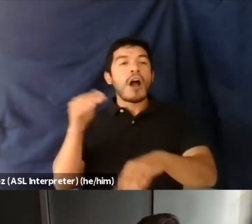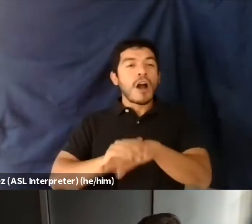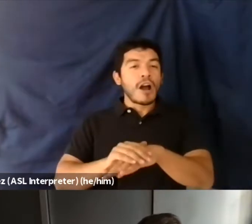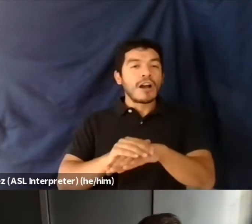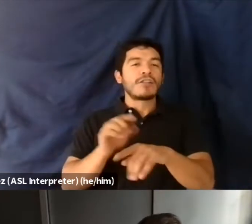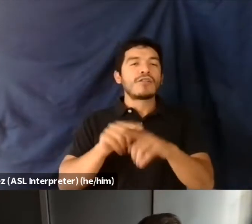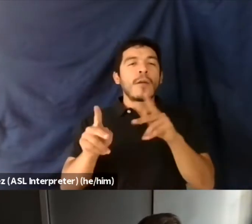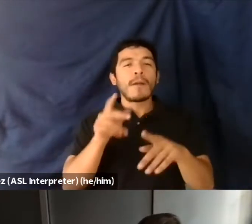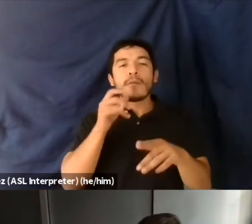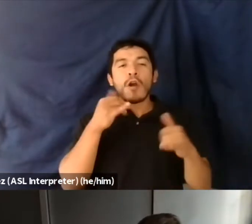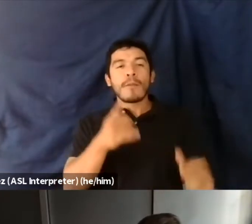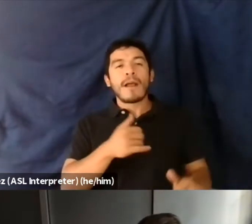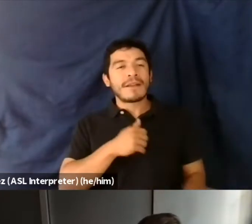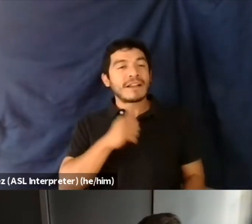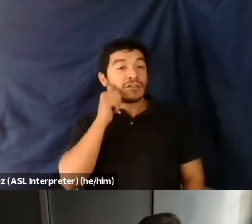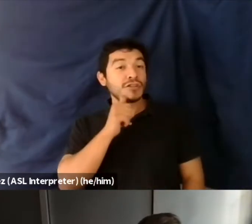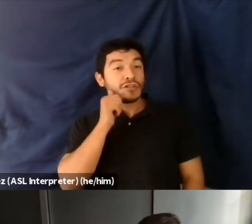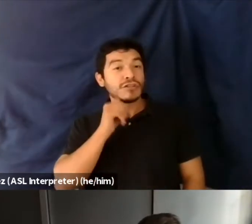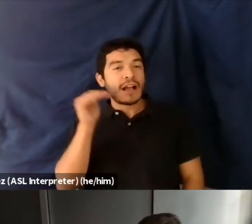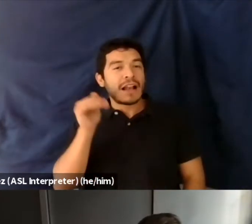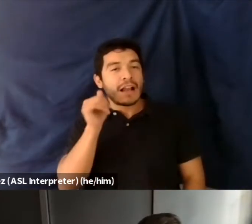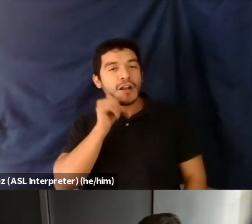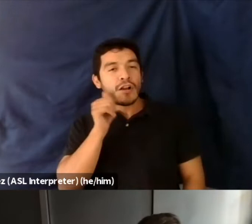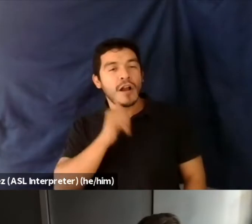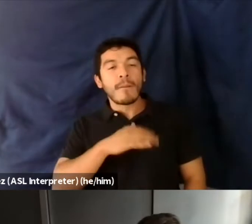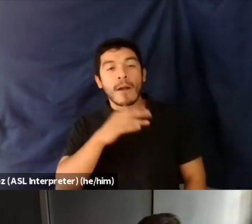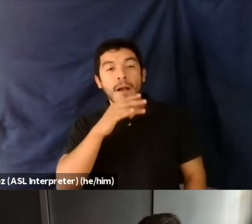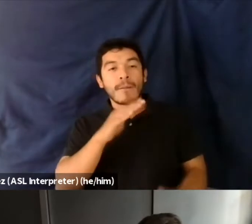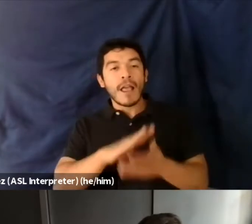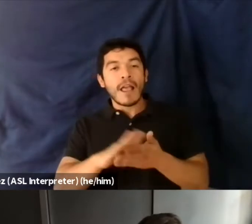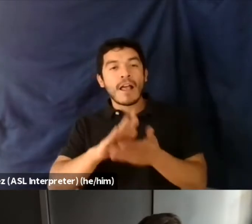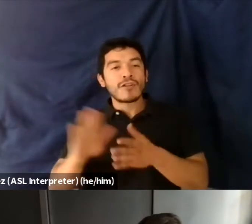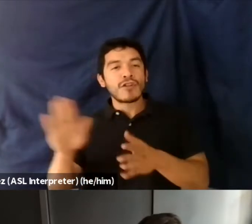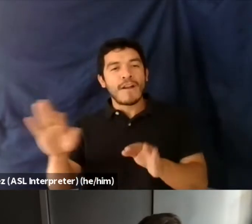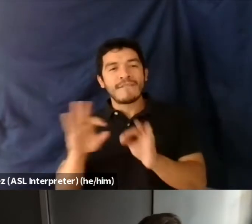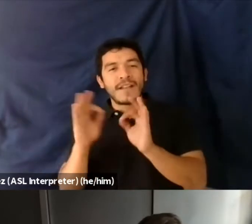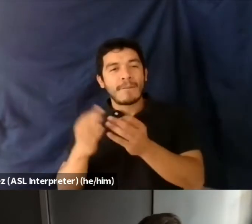as a little girl and my mother cleans her family's house.